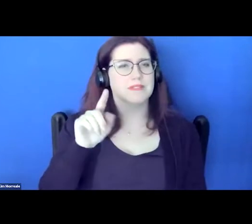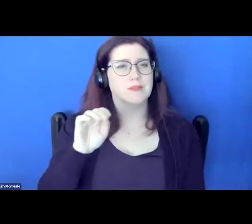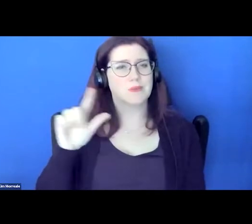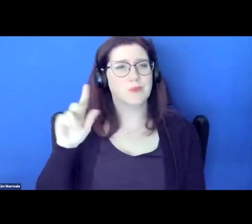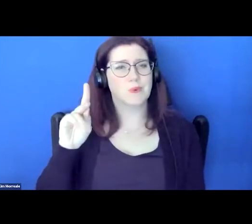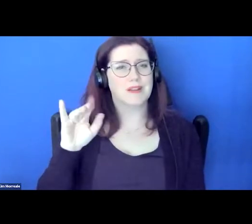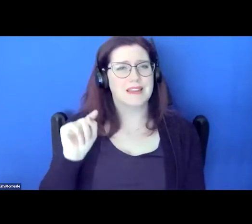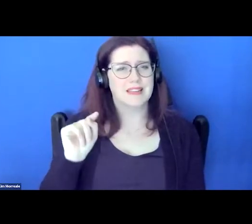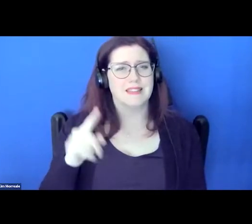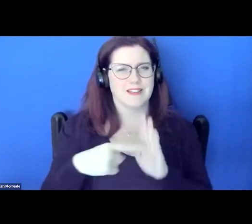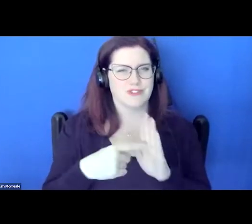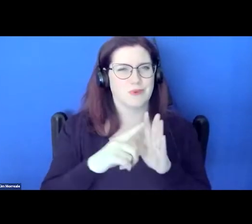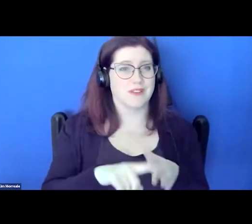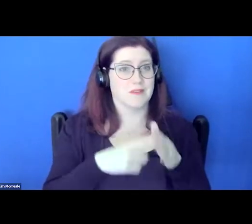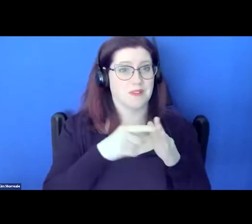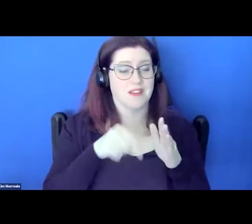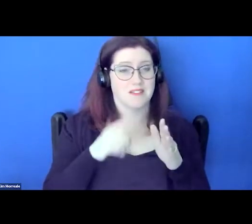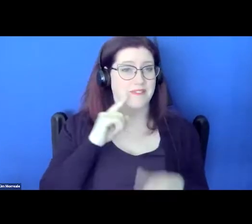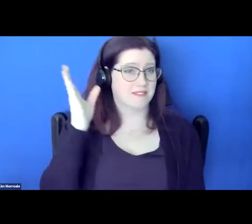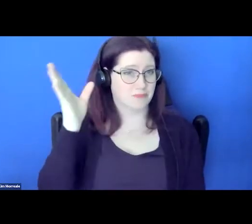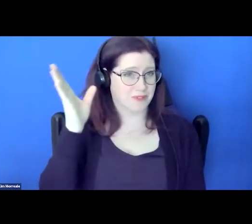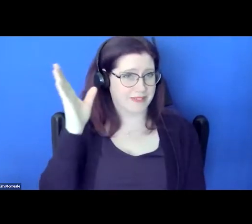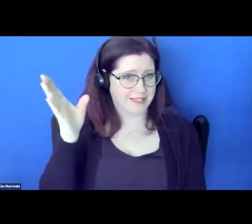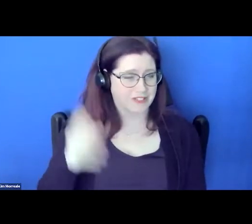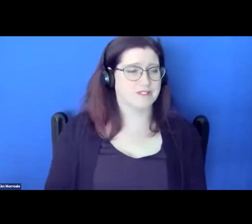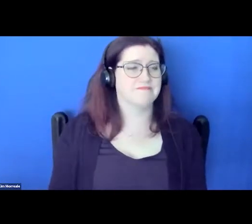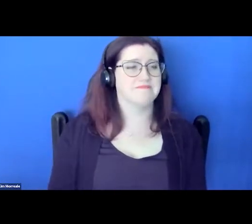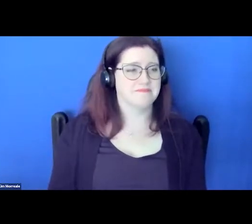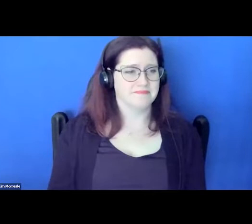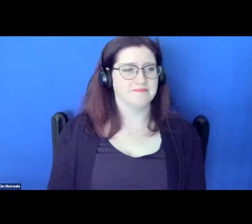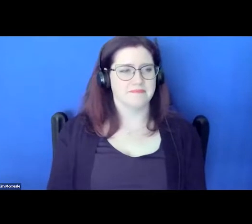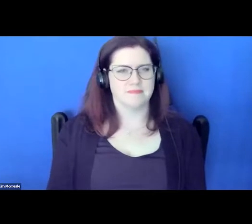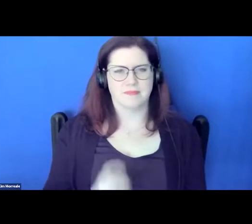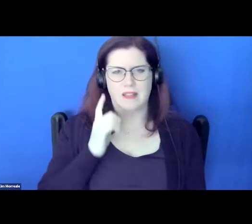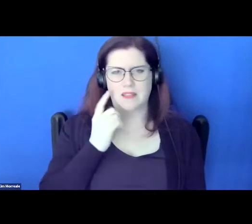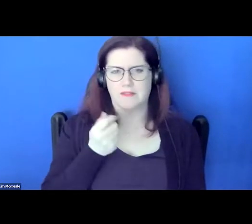in the beginning of this presentation for a few states, I think Washington, Montana.